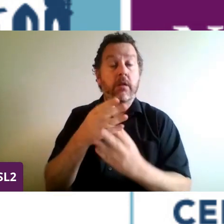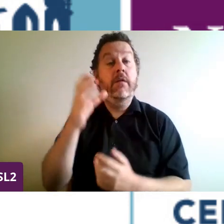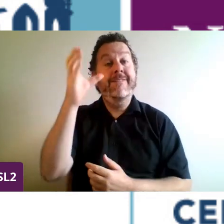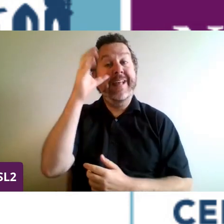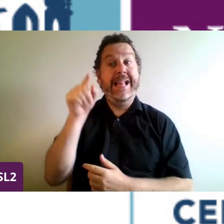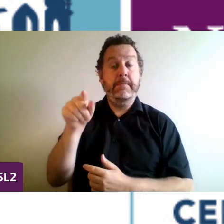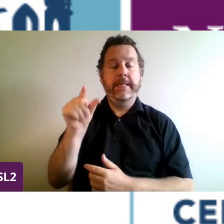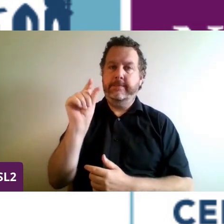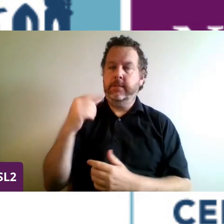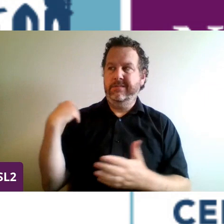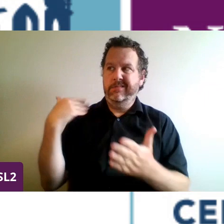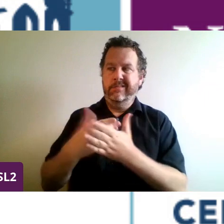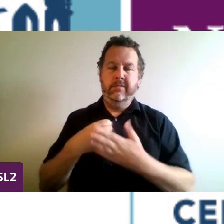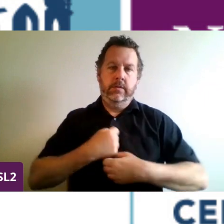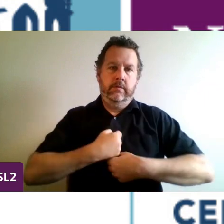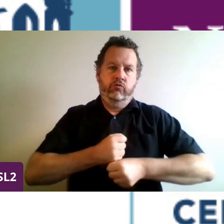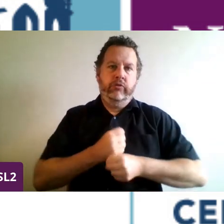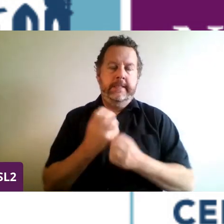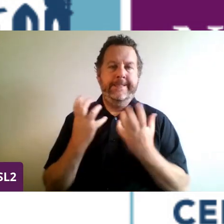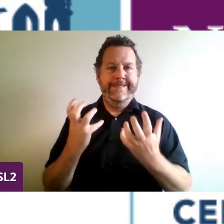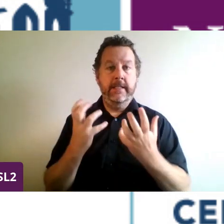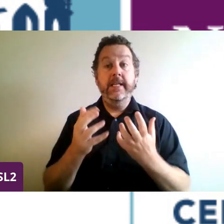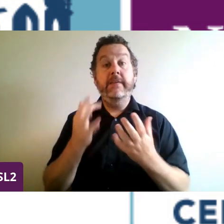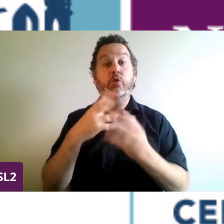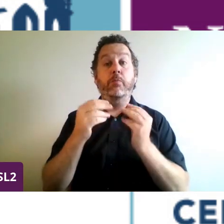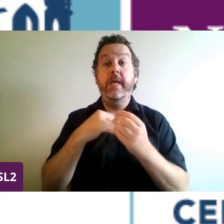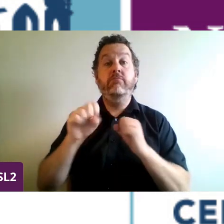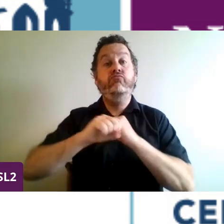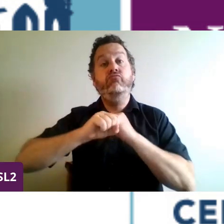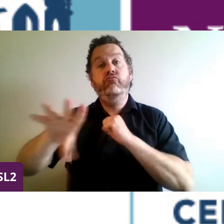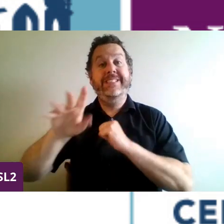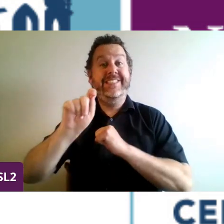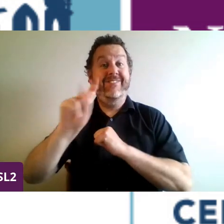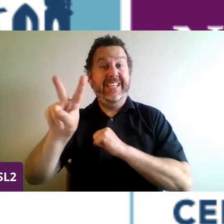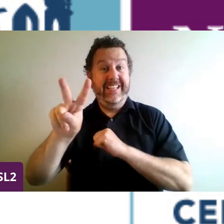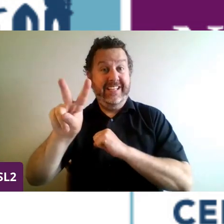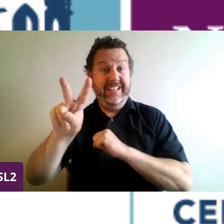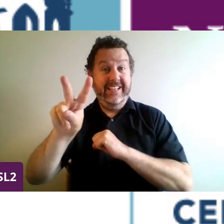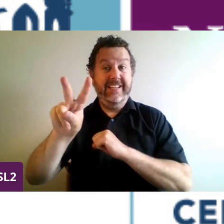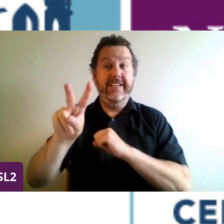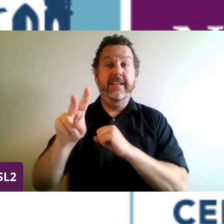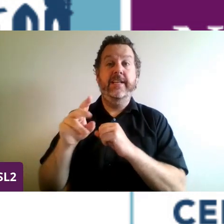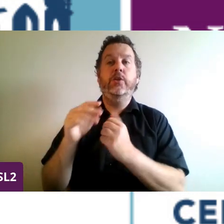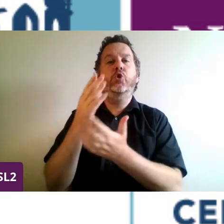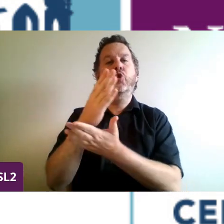If things are shown on television, some places do this on broadcasters to make sure they are broadcast